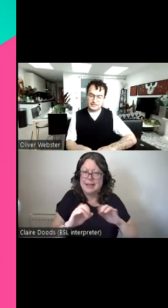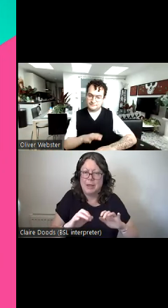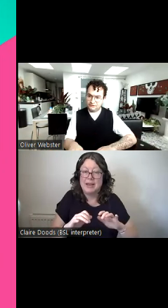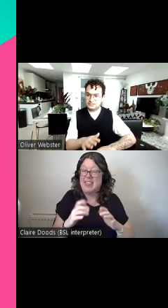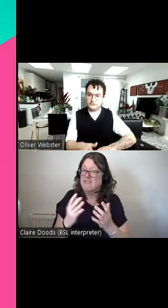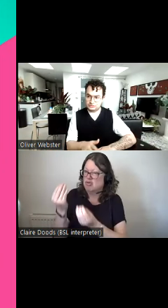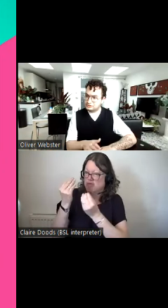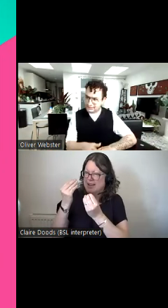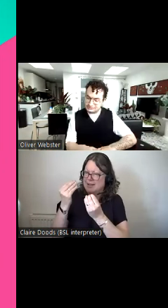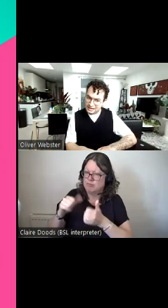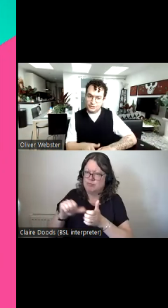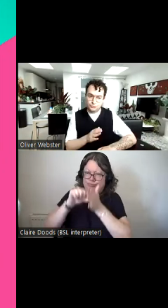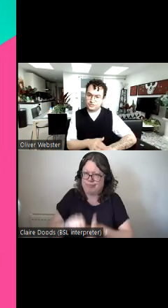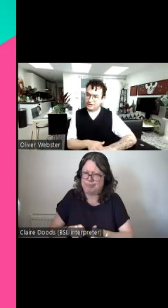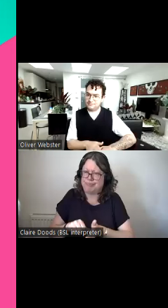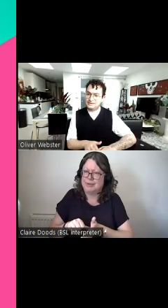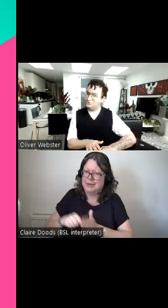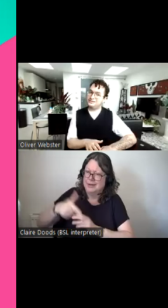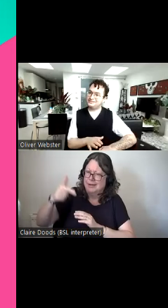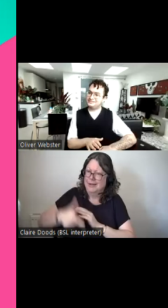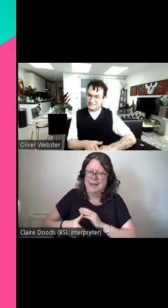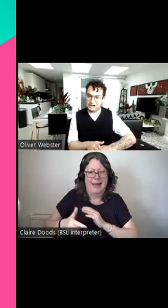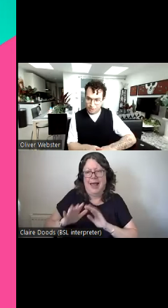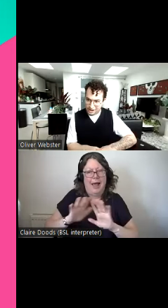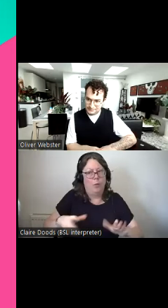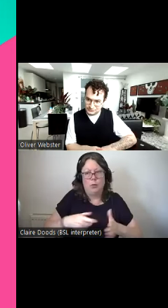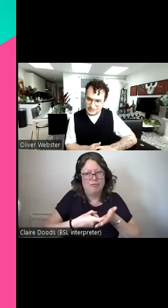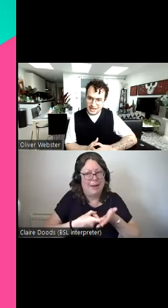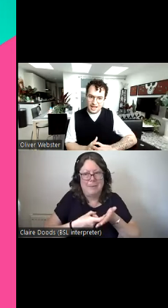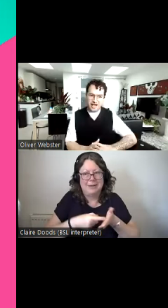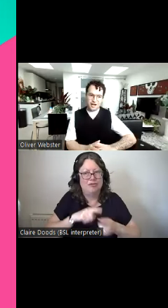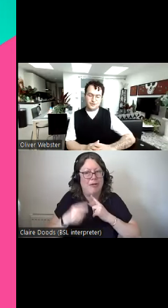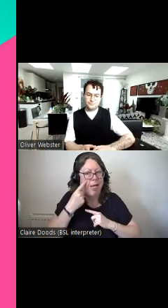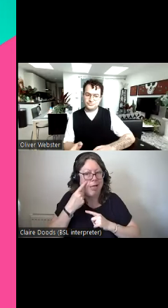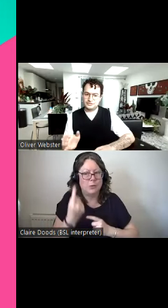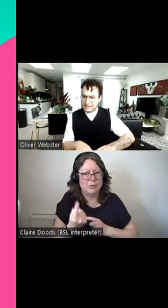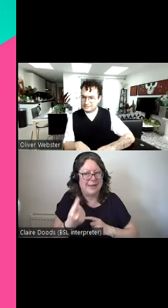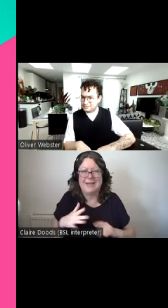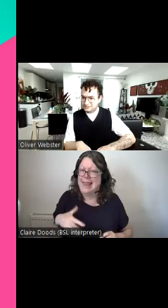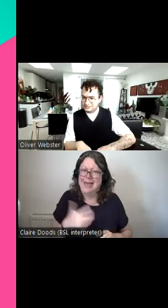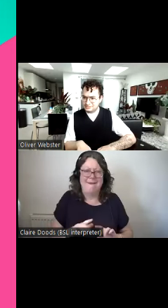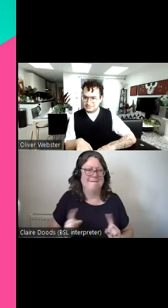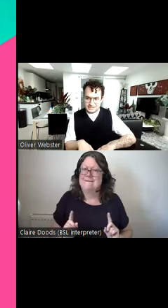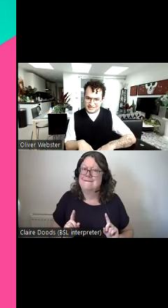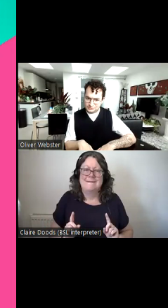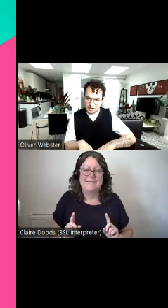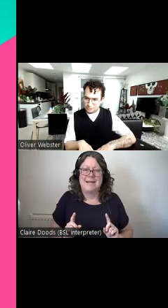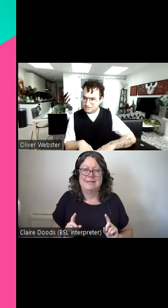It's a very difficult skill set, and I wouldn't recommend doing this DIY. The STTRs that StageText work with